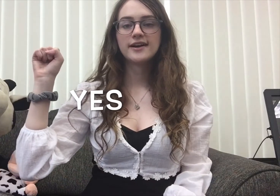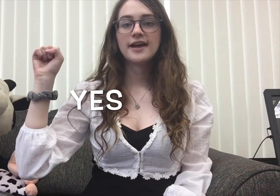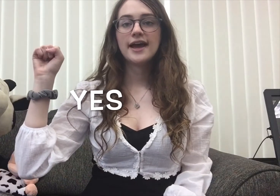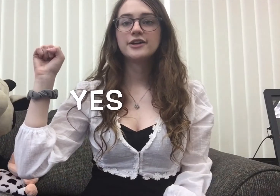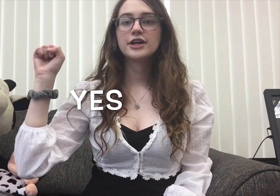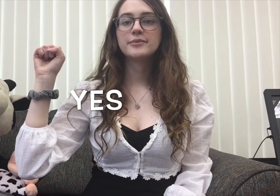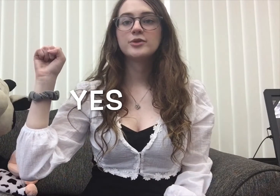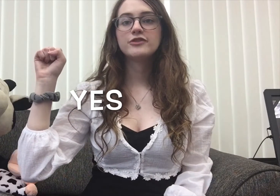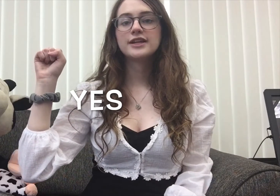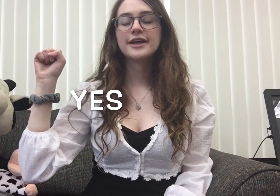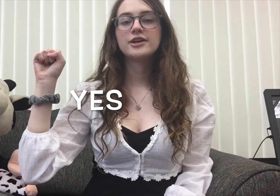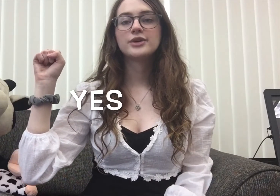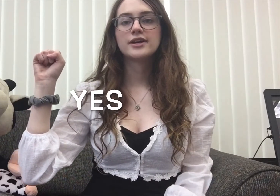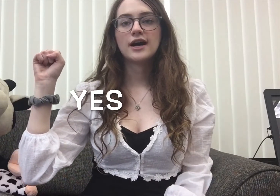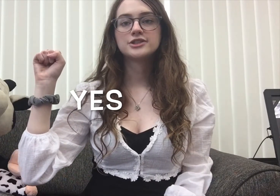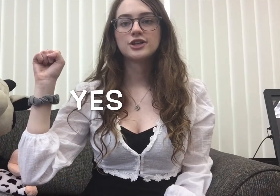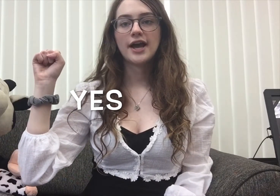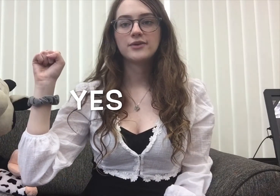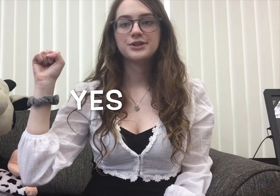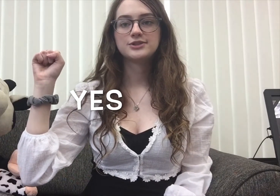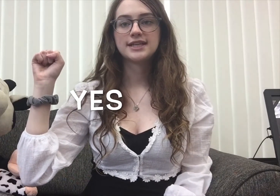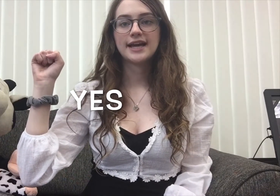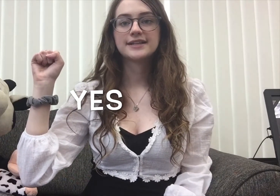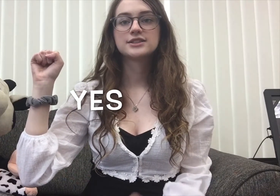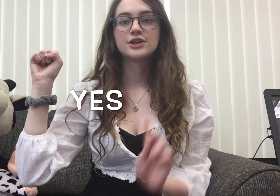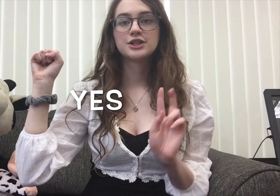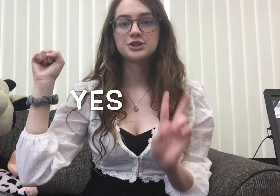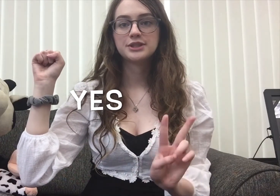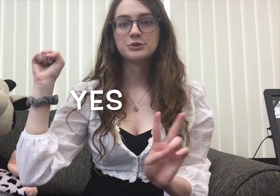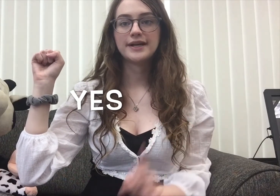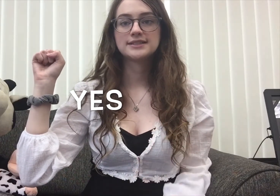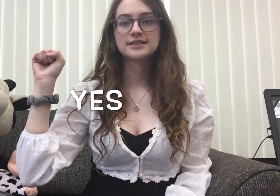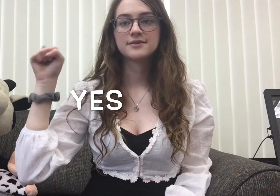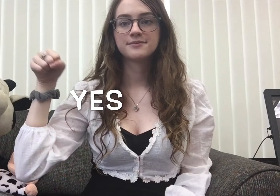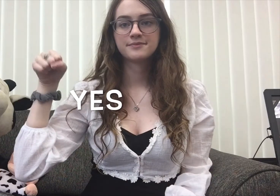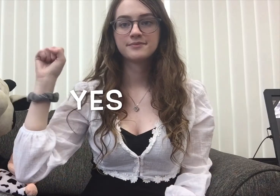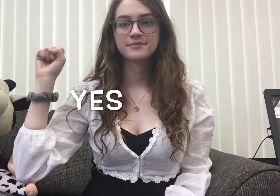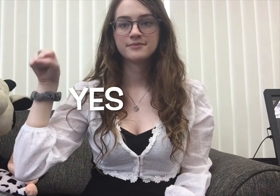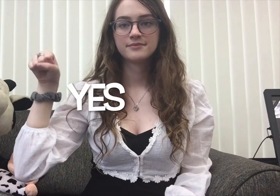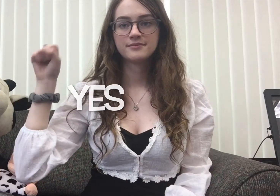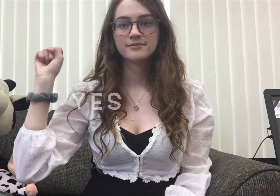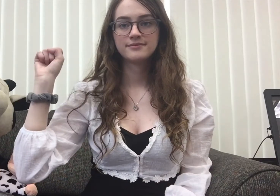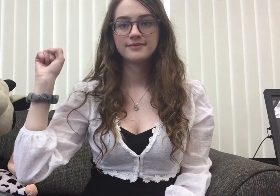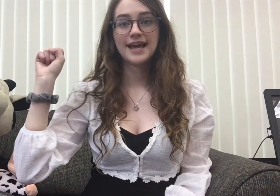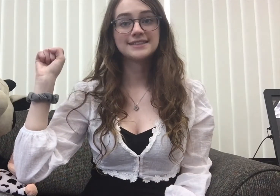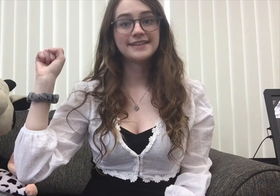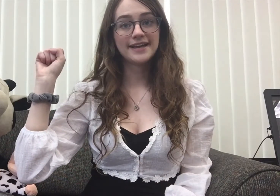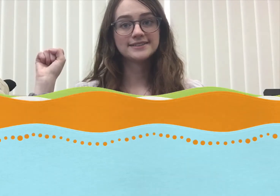and you're gonna move it like you would nod your head when you say yes. You're gonna do it twice. That's yes.